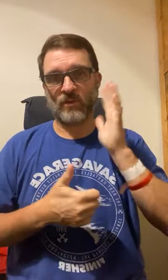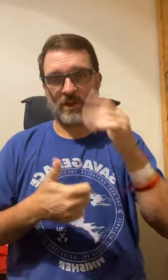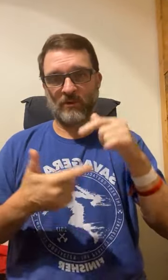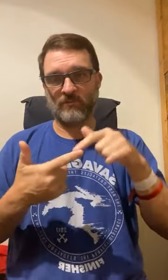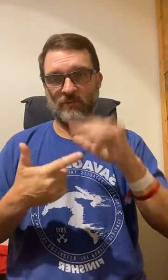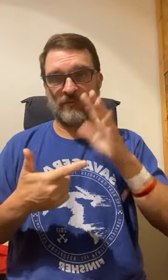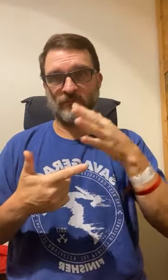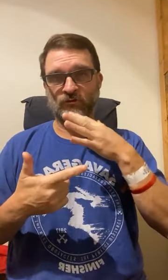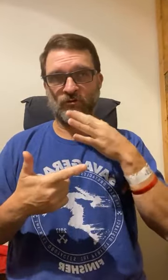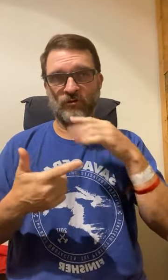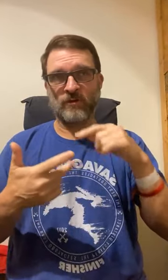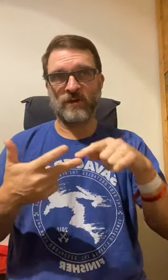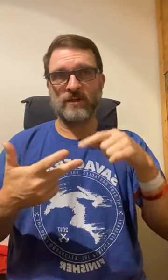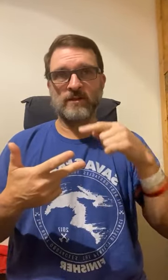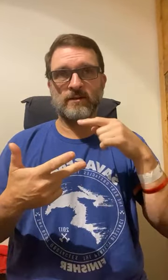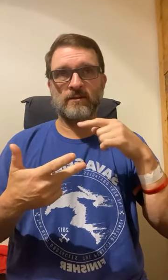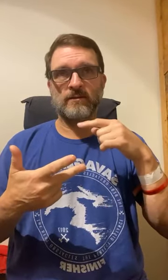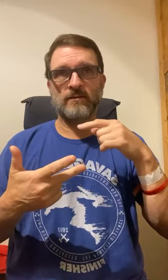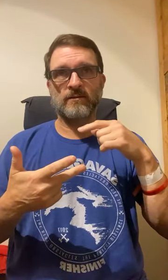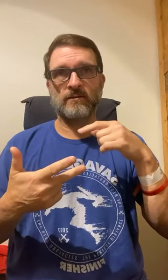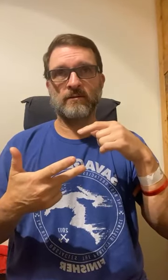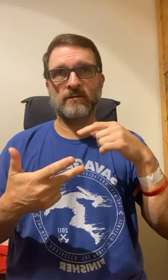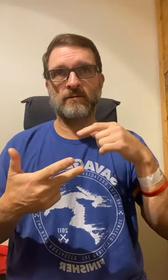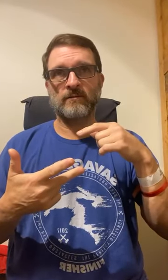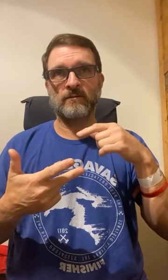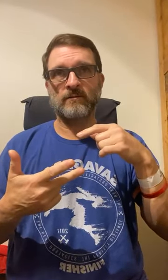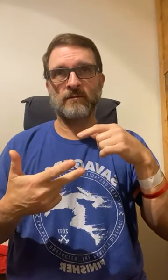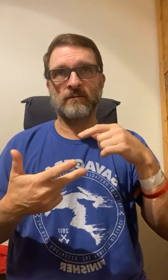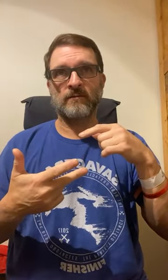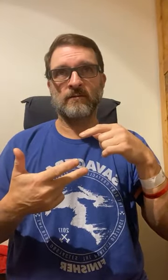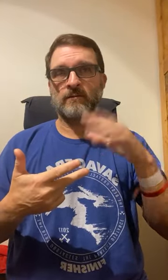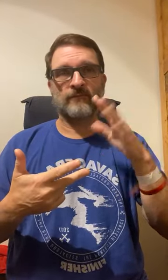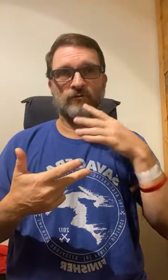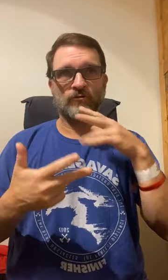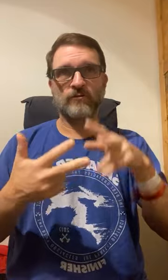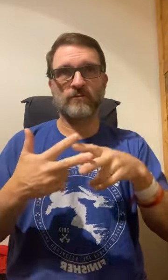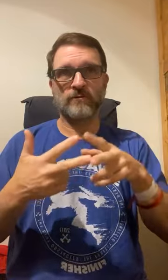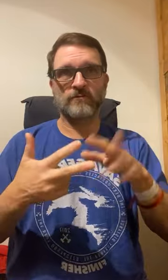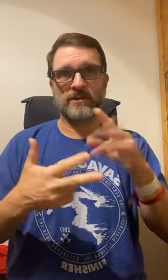This doctor say will do this.. this second doctor never talked .